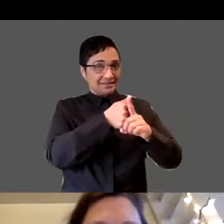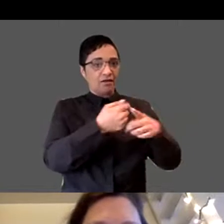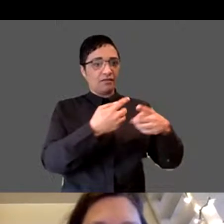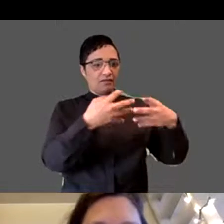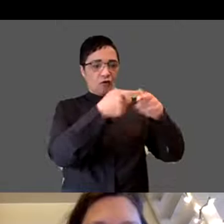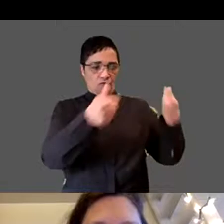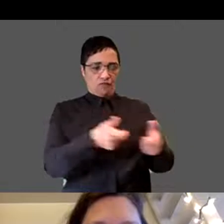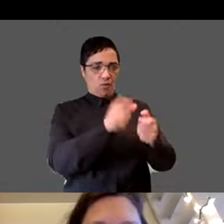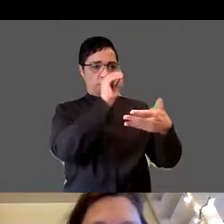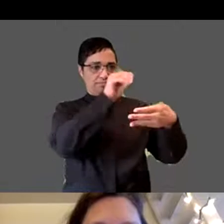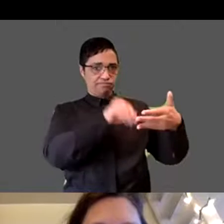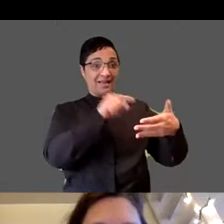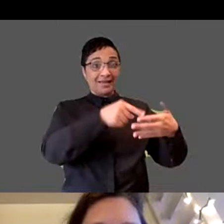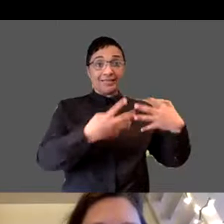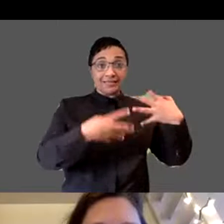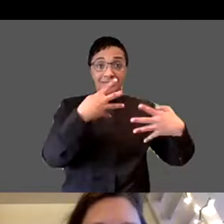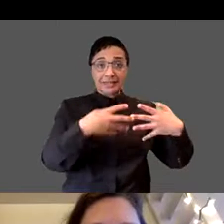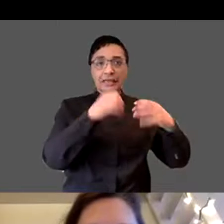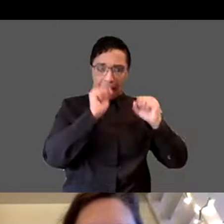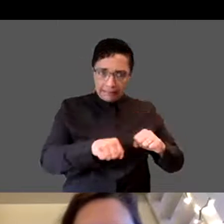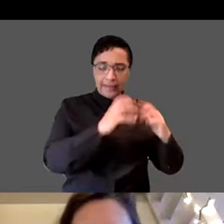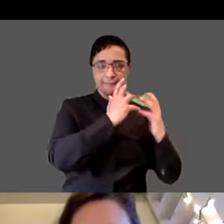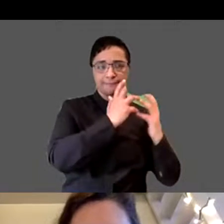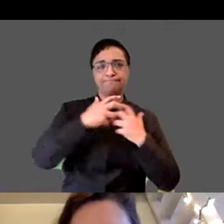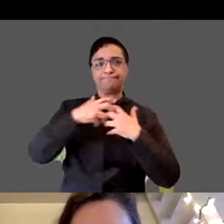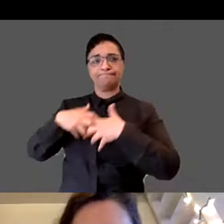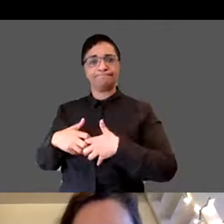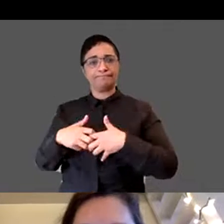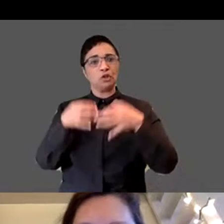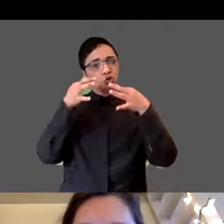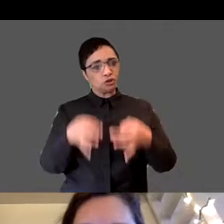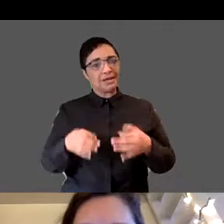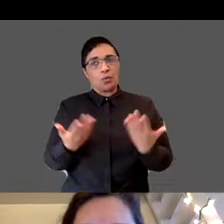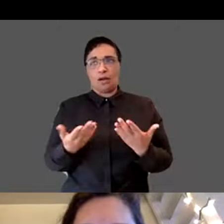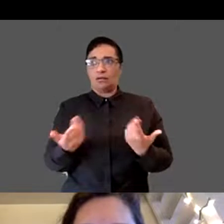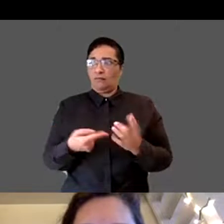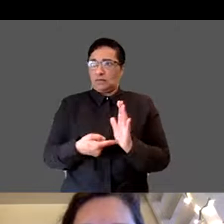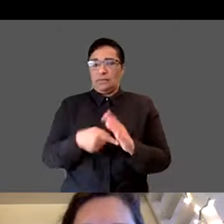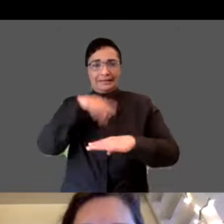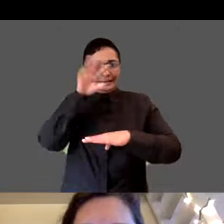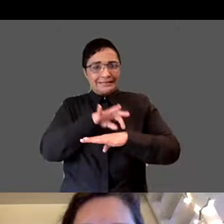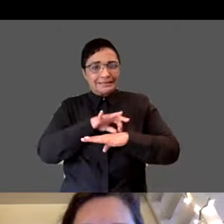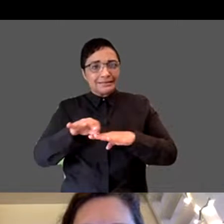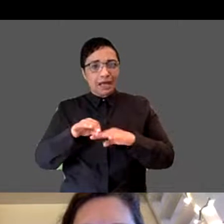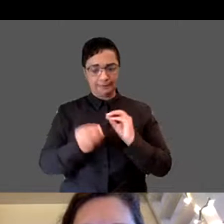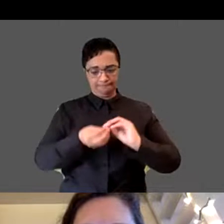that data can be used for designing or defining priorities and initiatives.